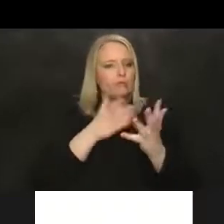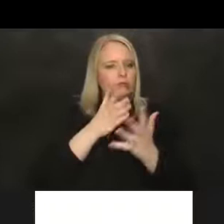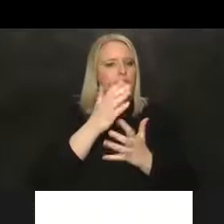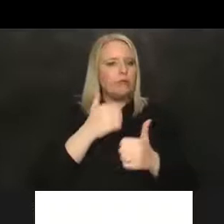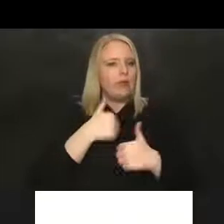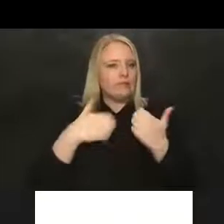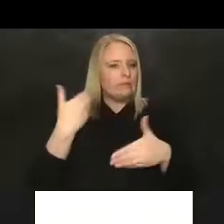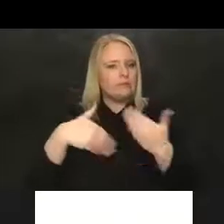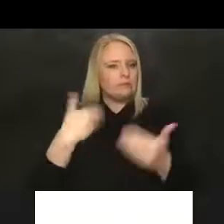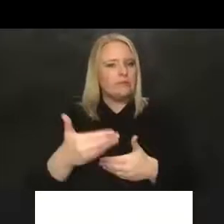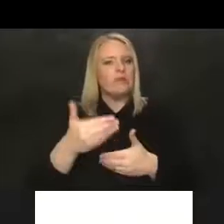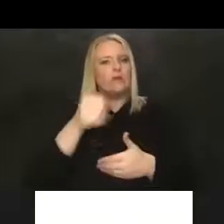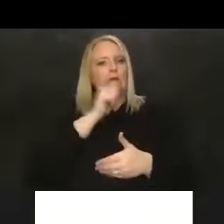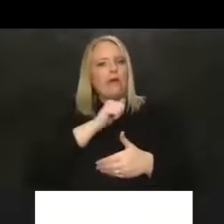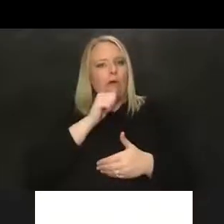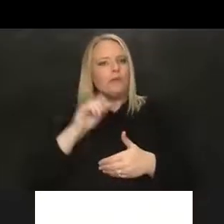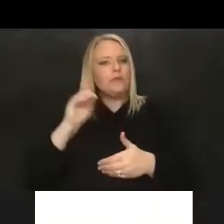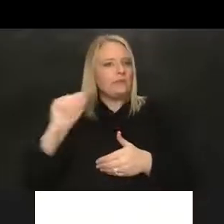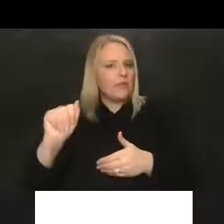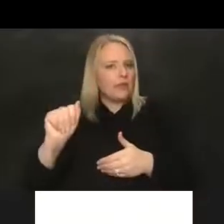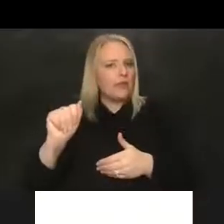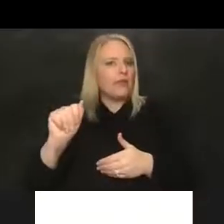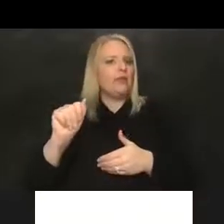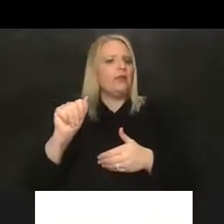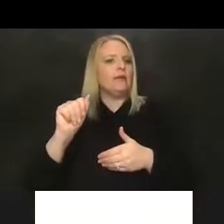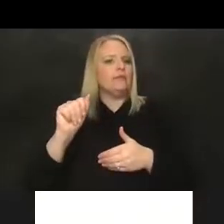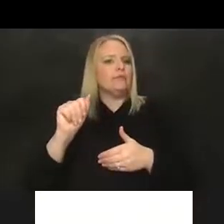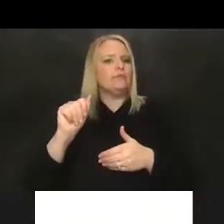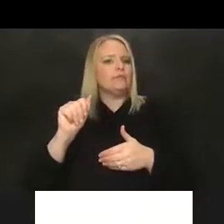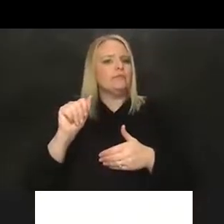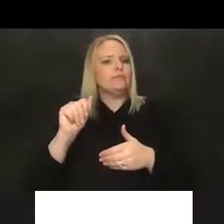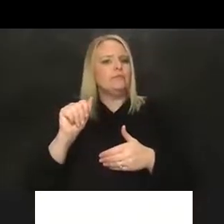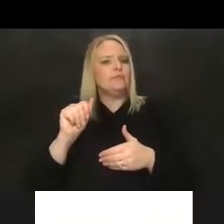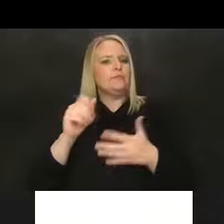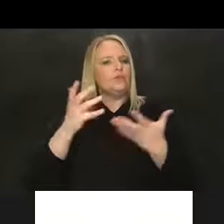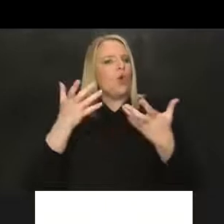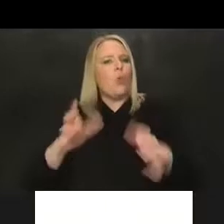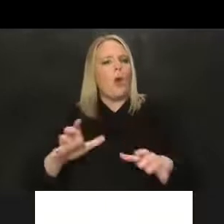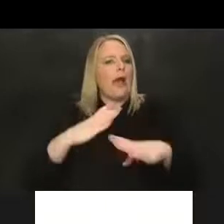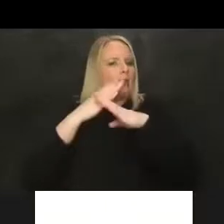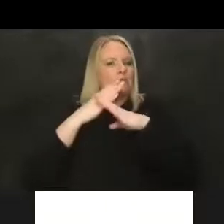to cope with your disability as, you know, and and make it a non-obstacle, really, and to